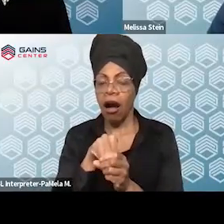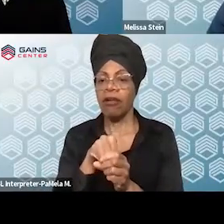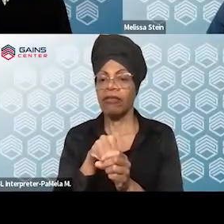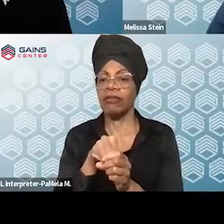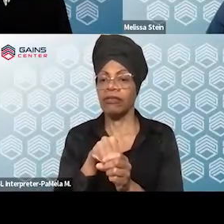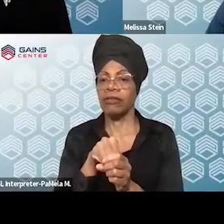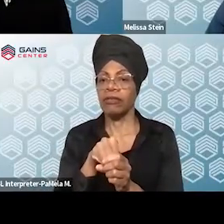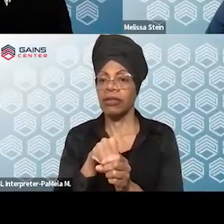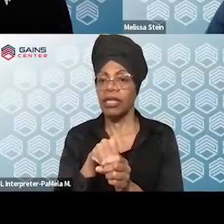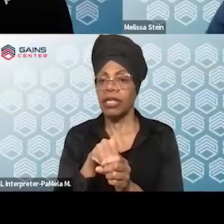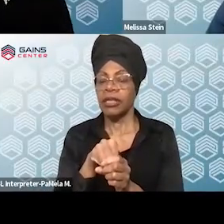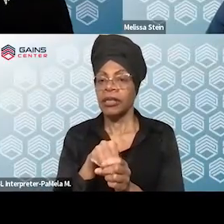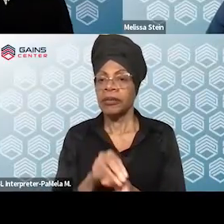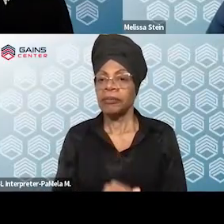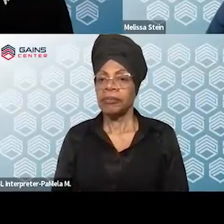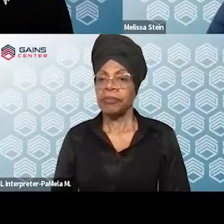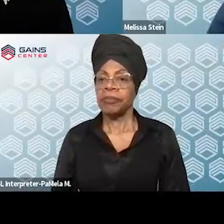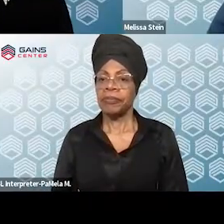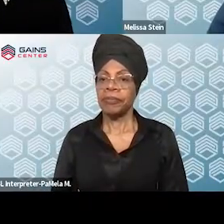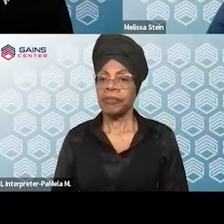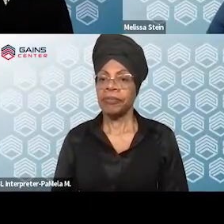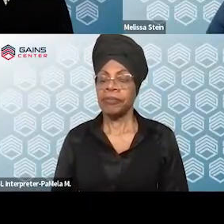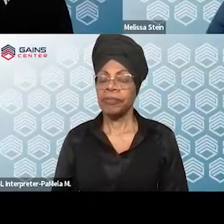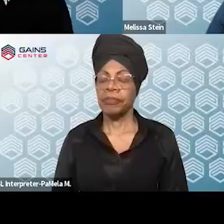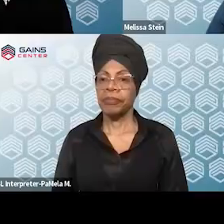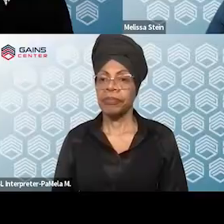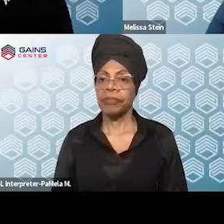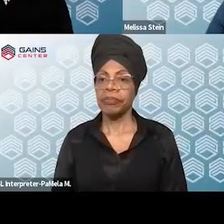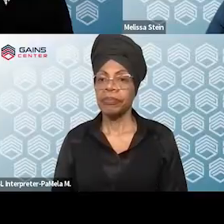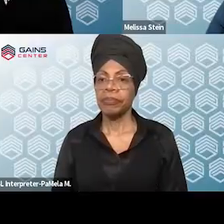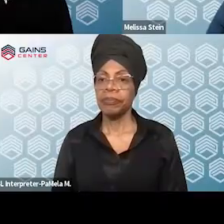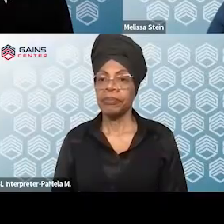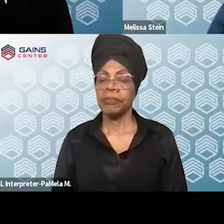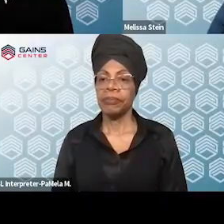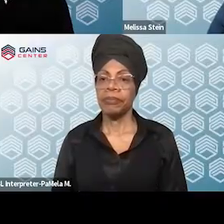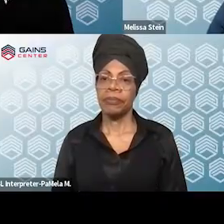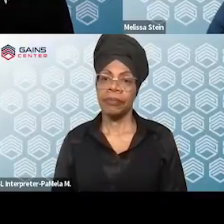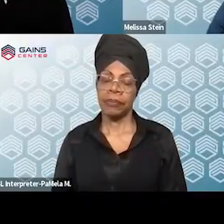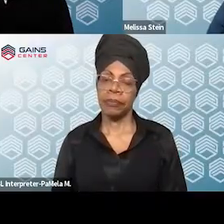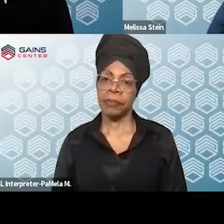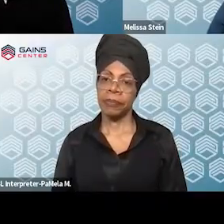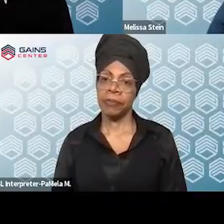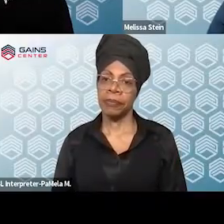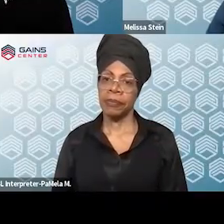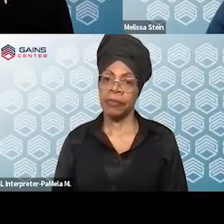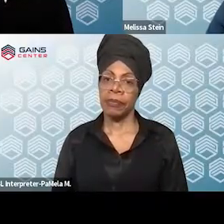It just is. And so that,